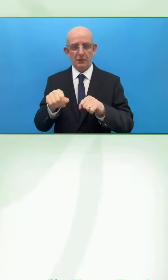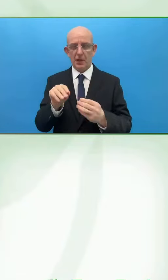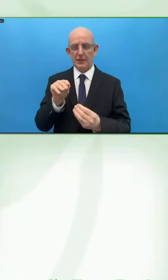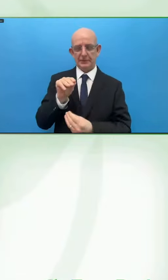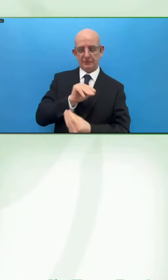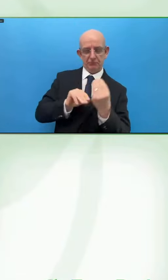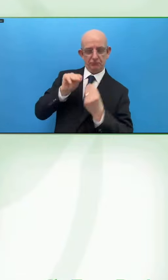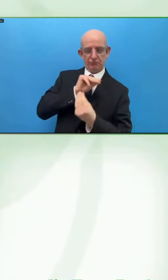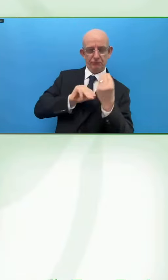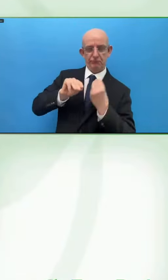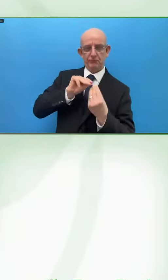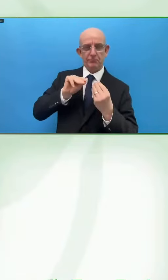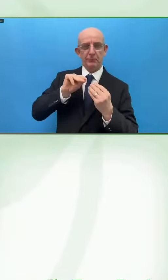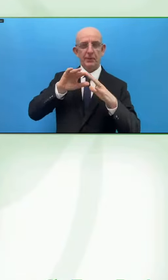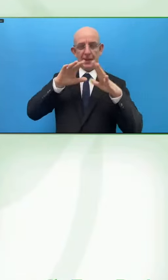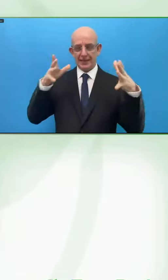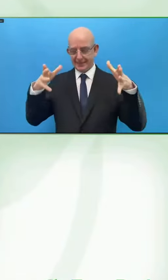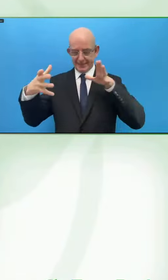some extreme weather obligations.